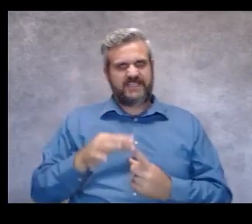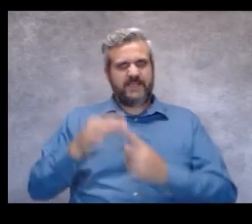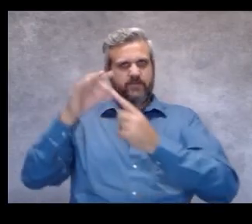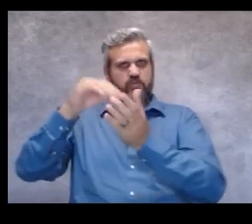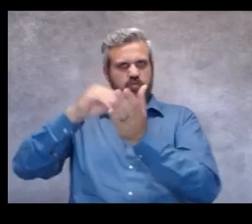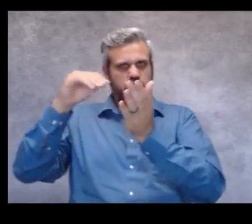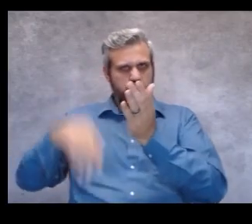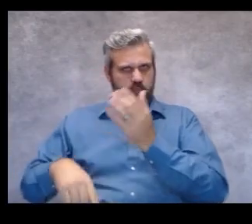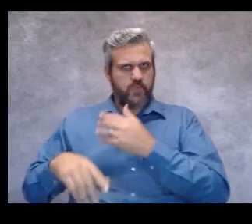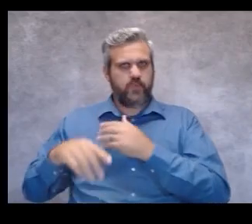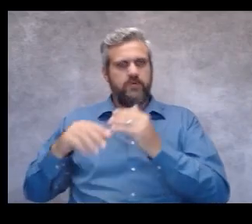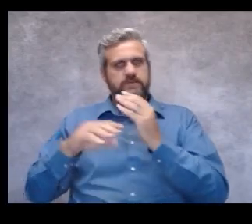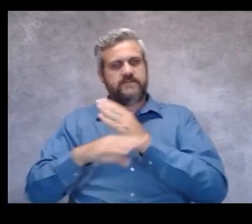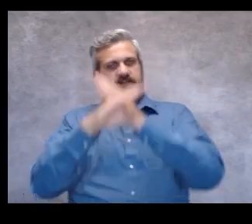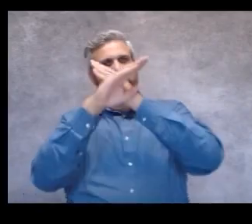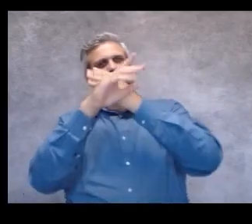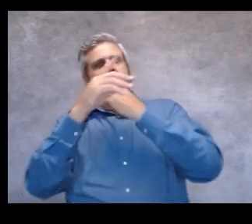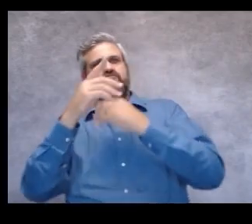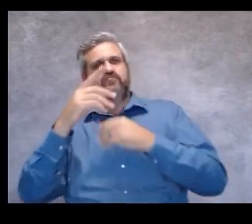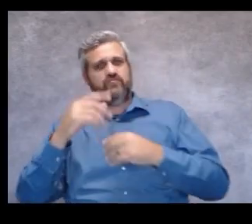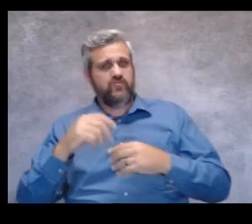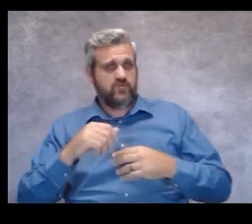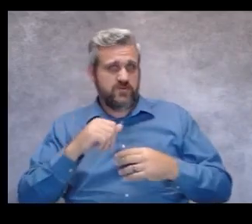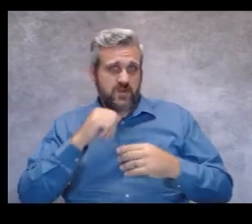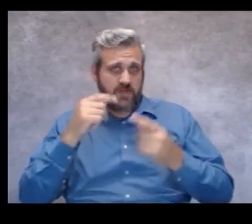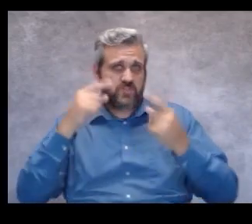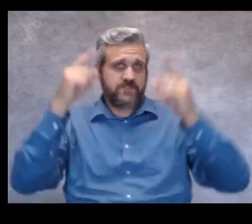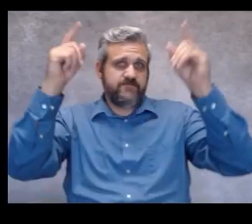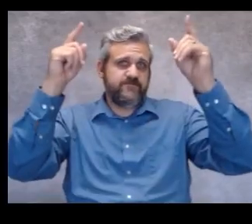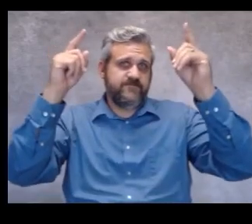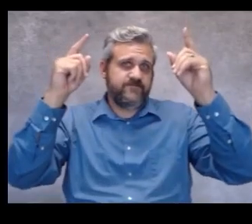disadvantaged or underachieving.